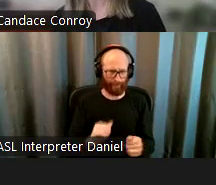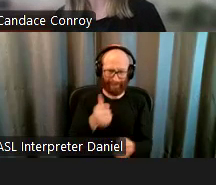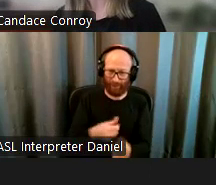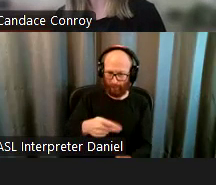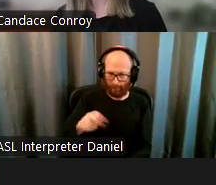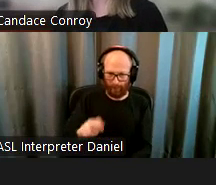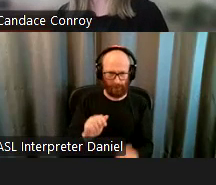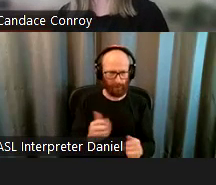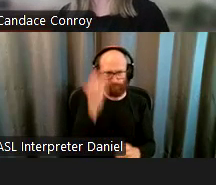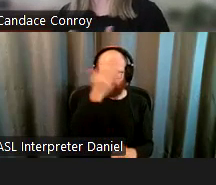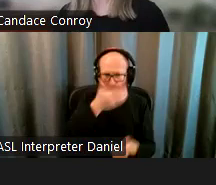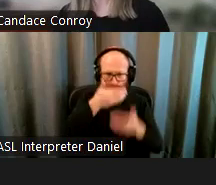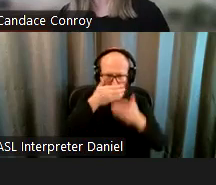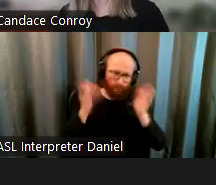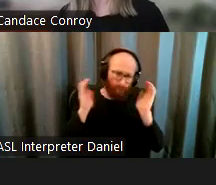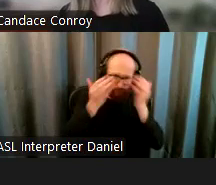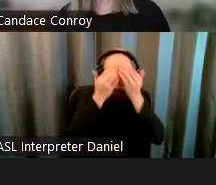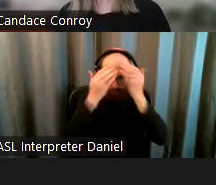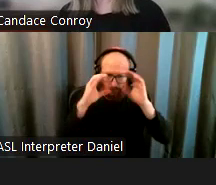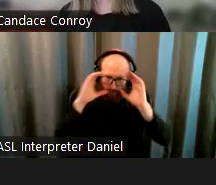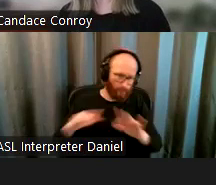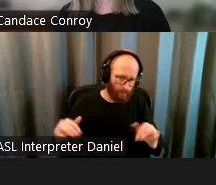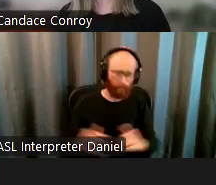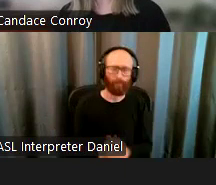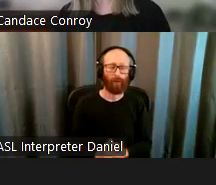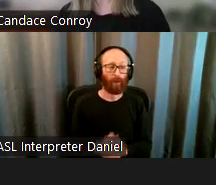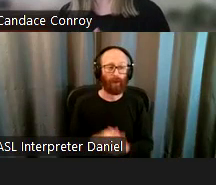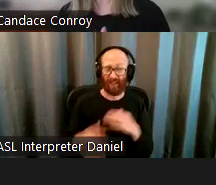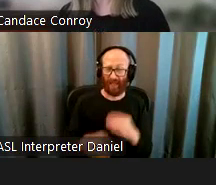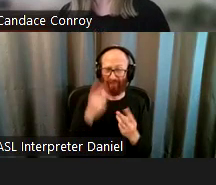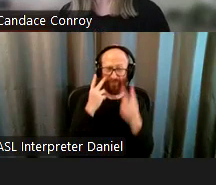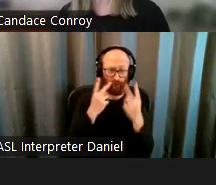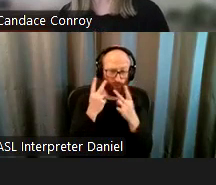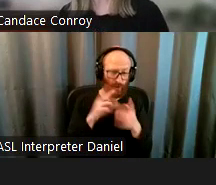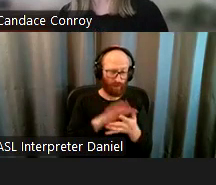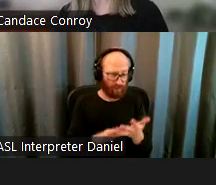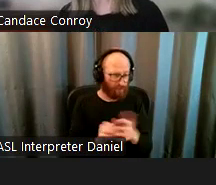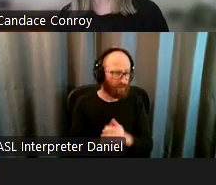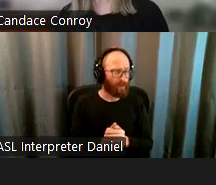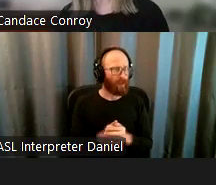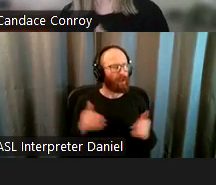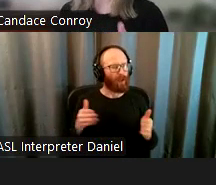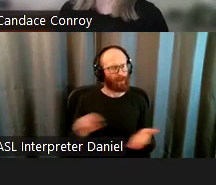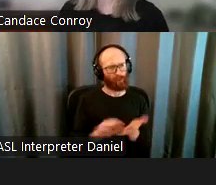component. Adding visuals, allowing students to choose if they would like to give a verbal